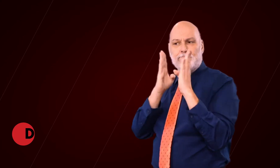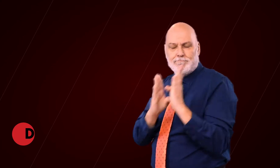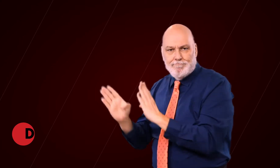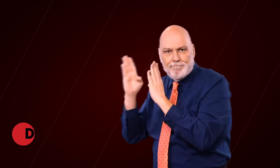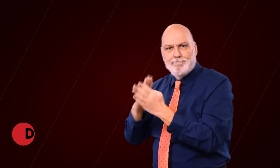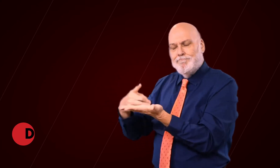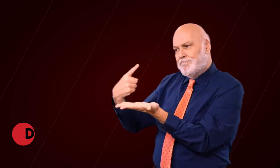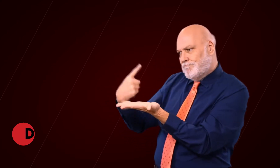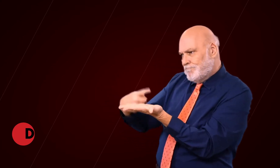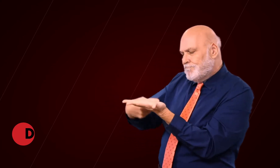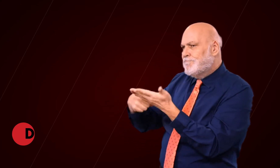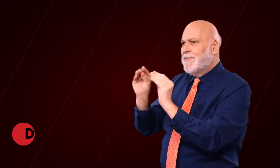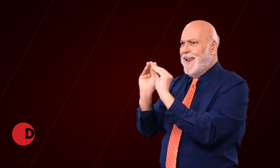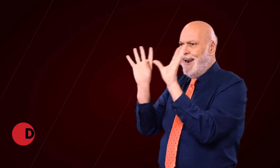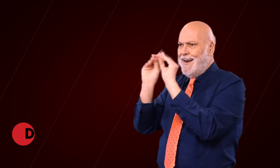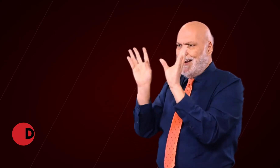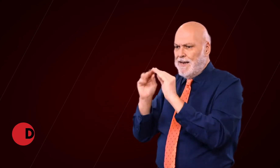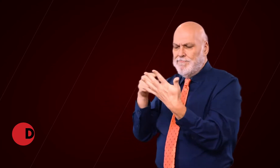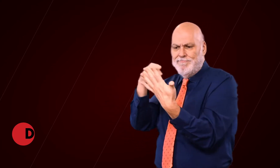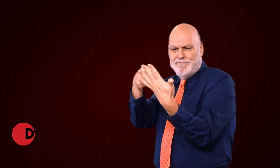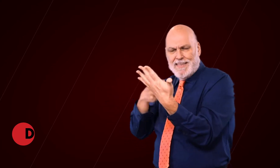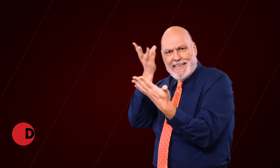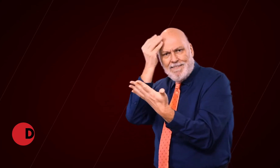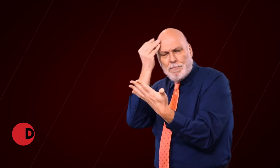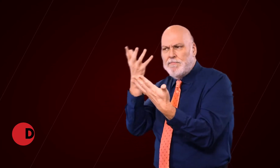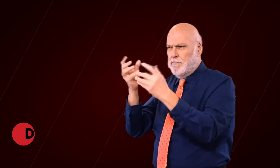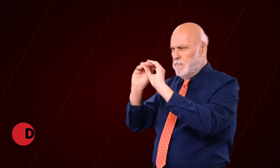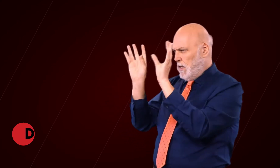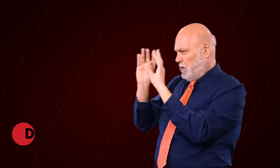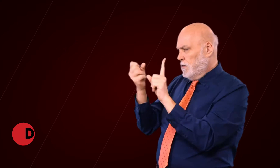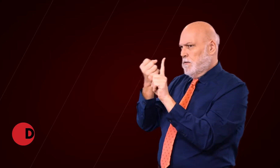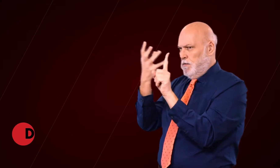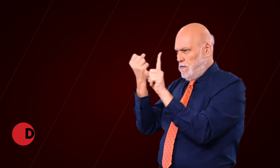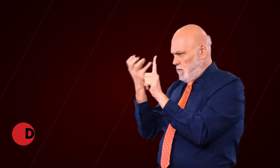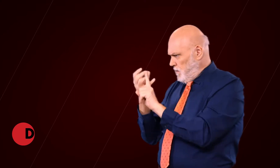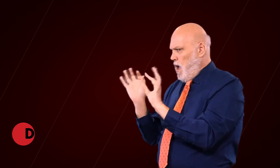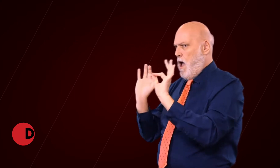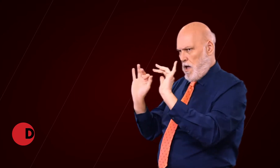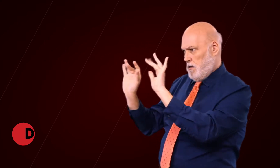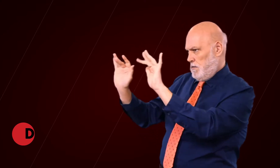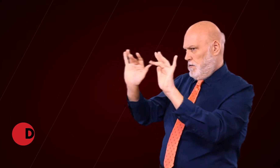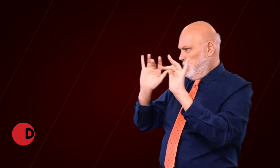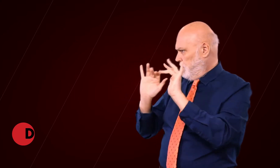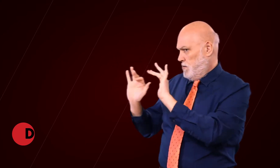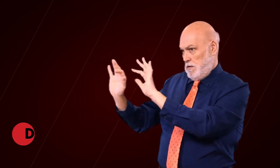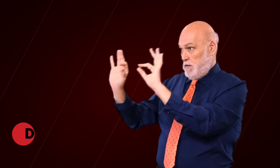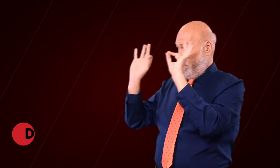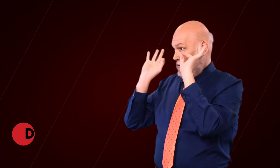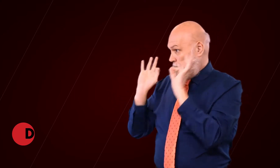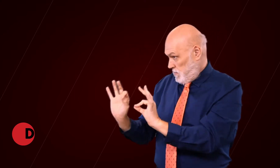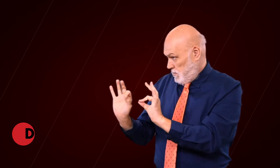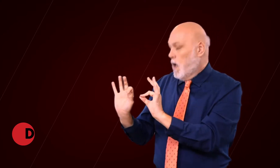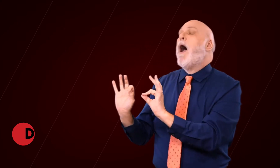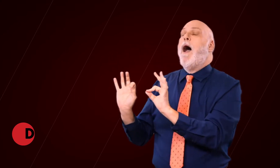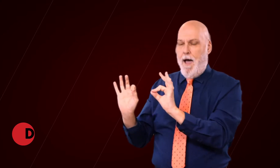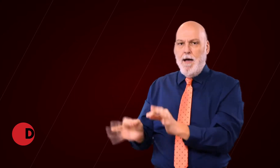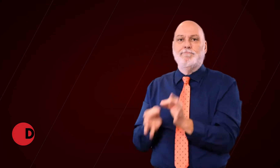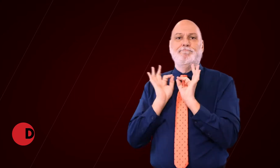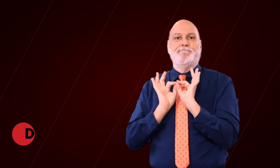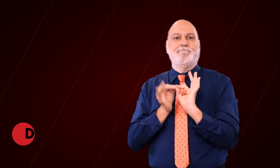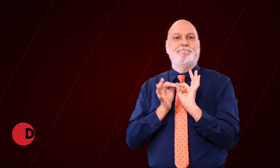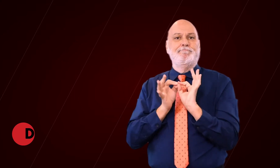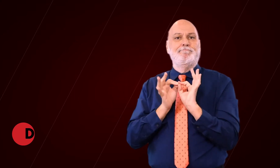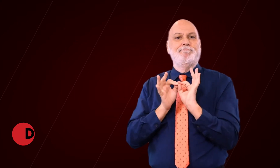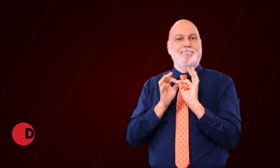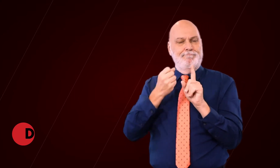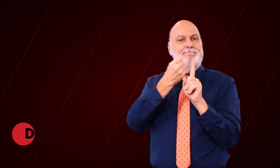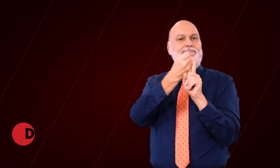These situations allow the interpreters time to discuss how to